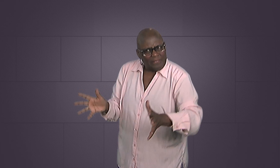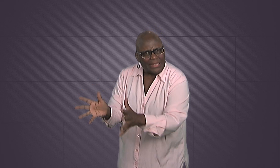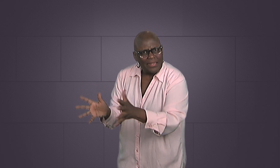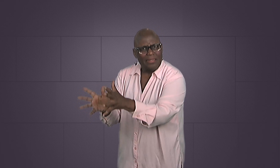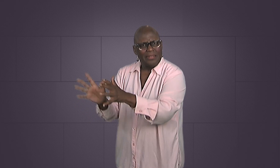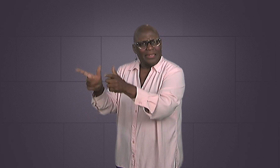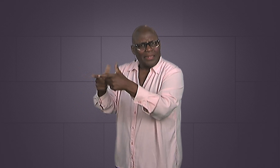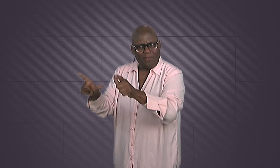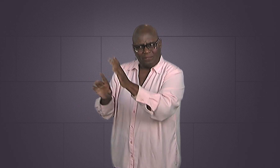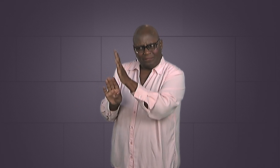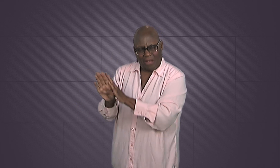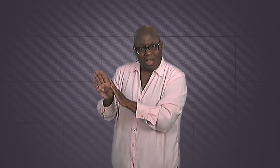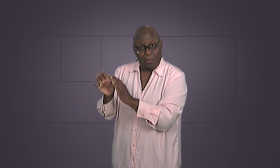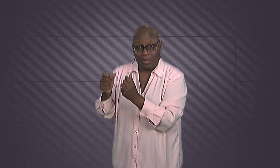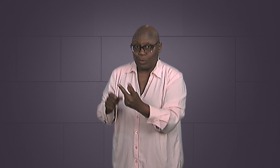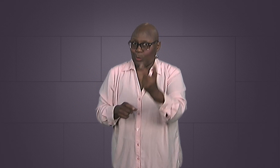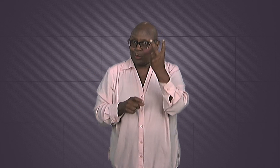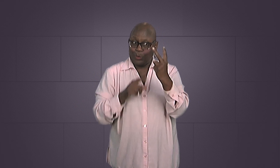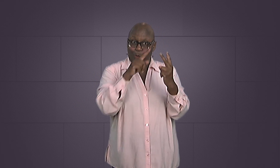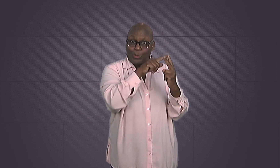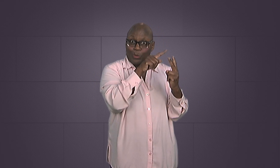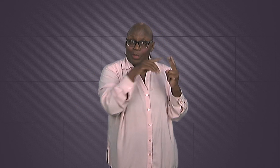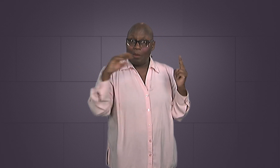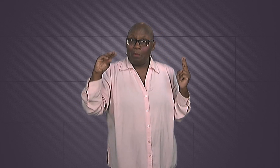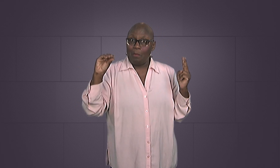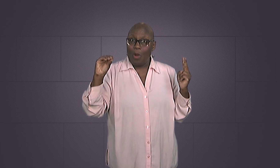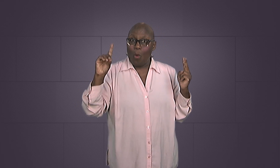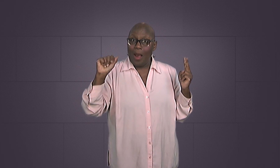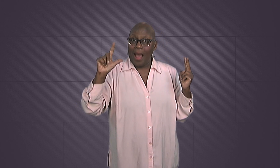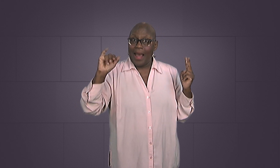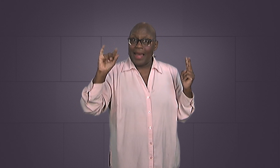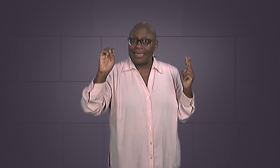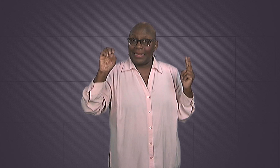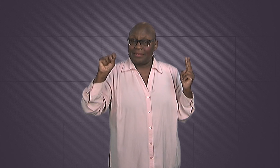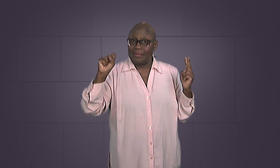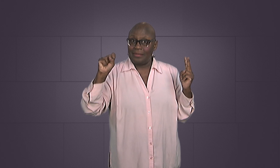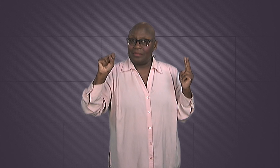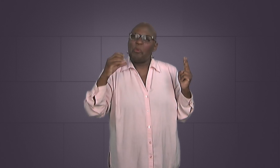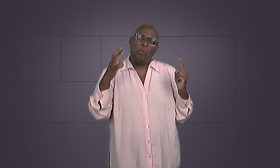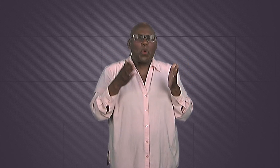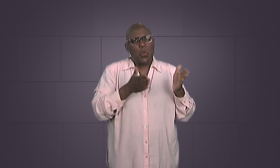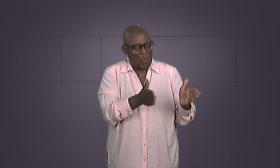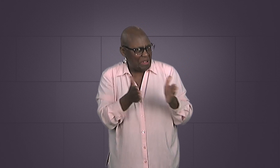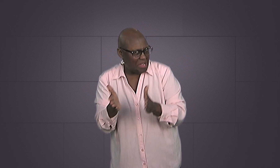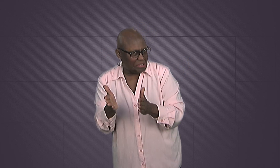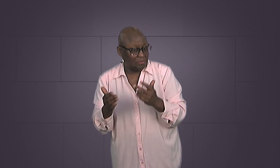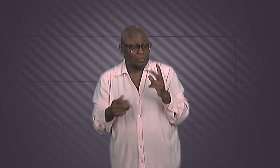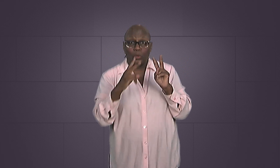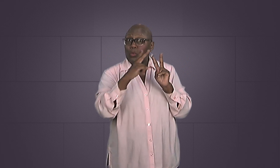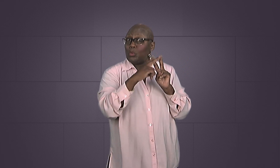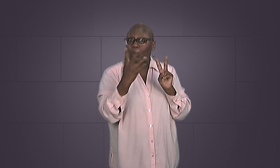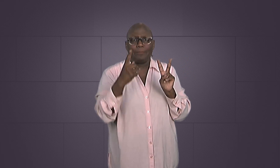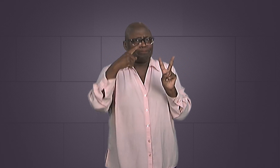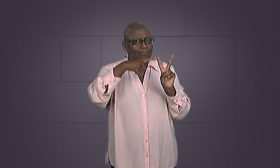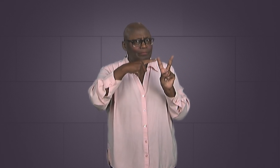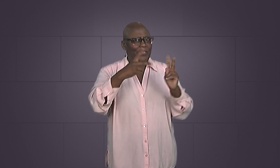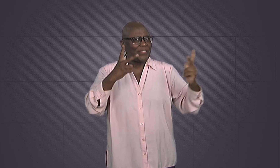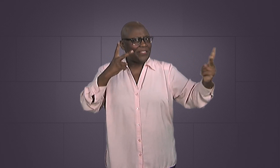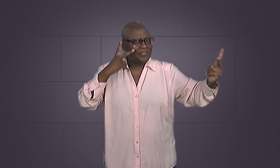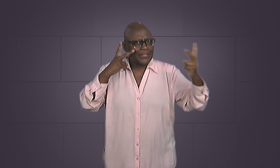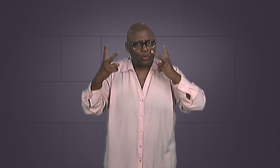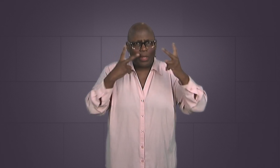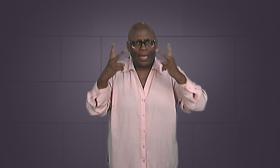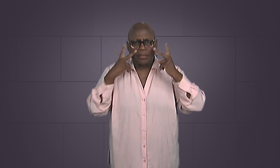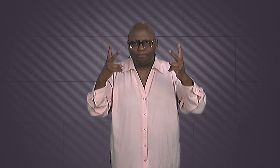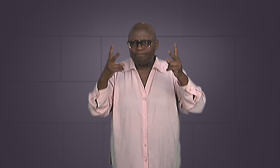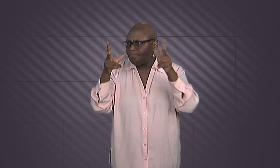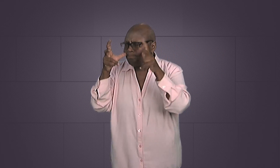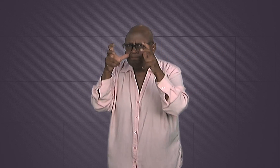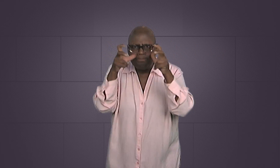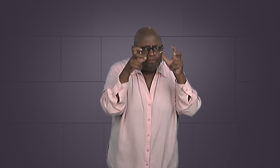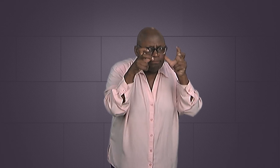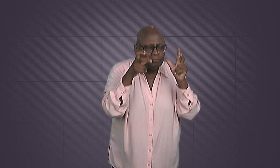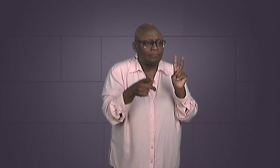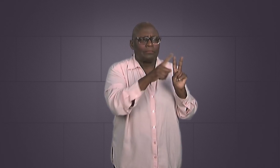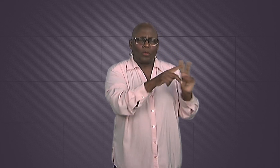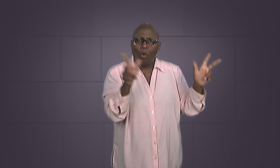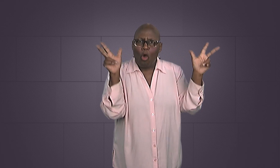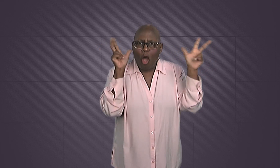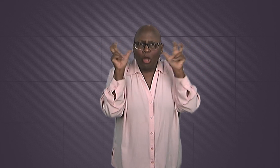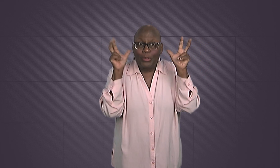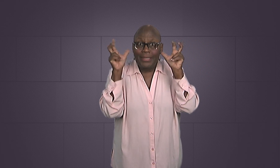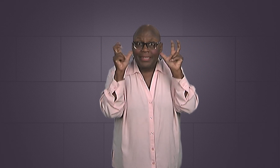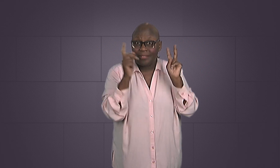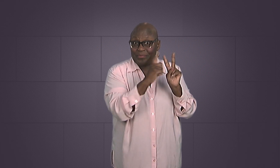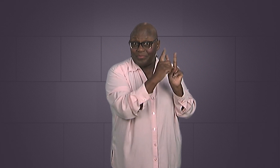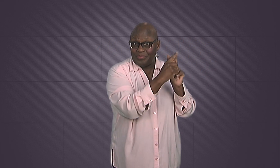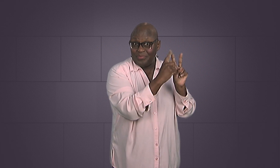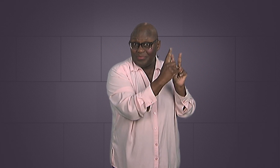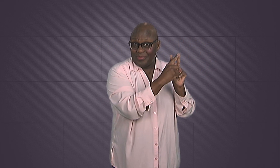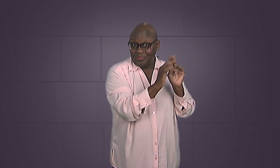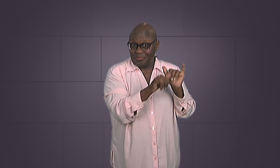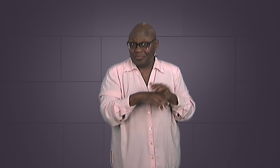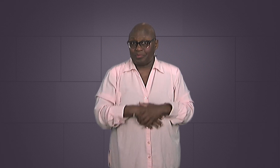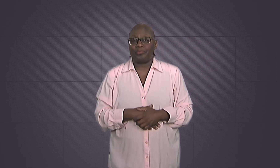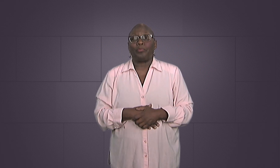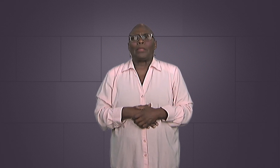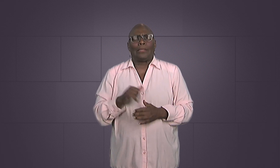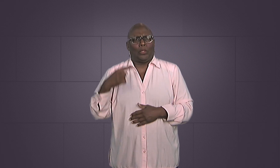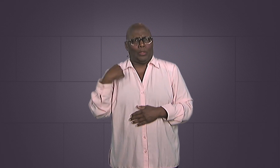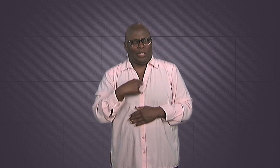in two modalities, or ways: visually and auditorily.